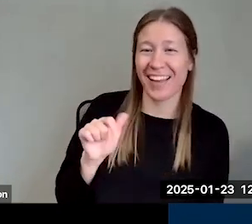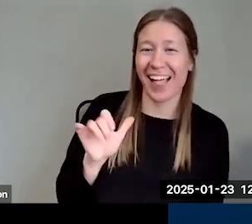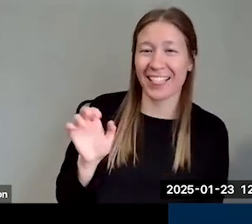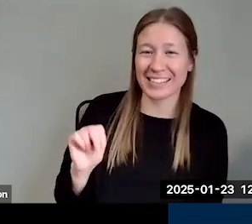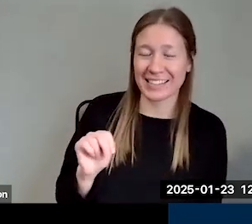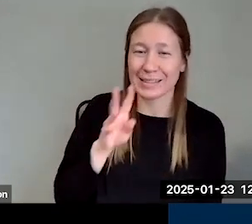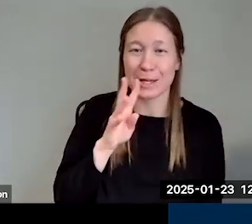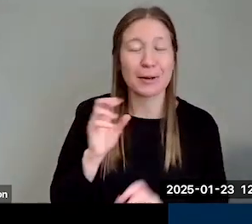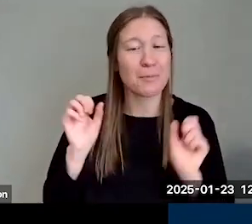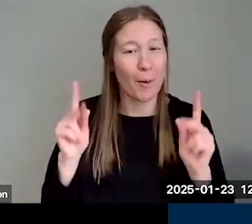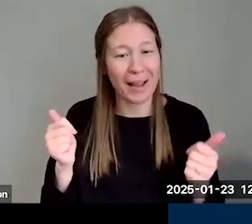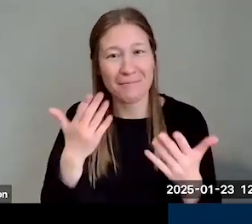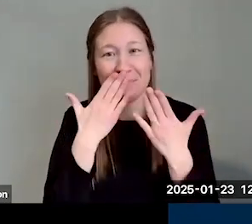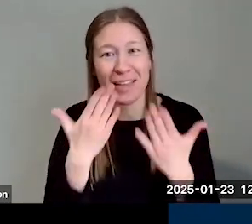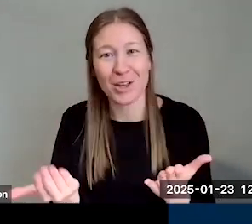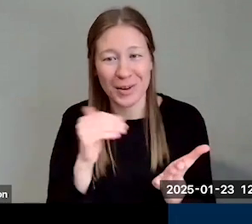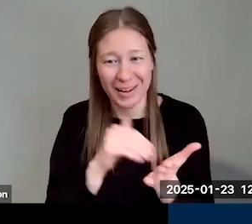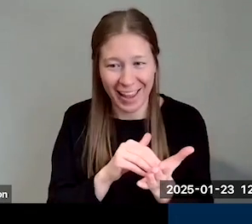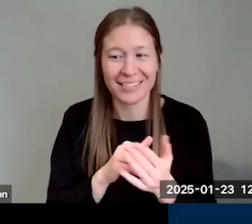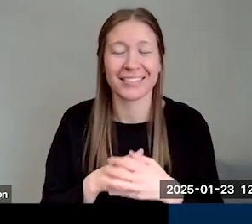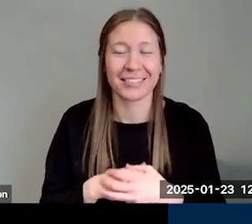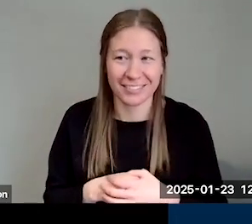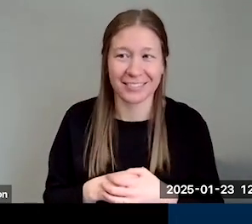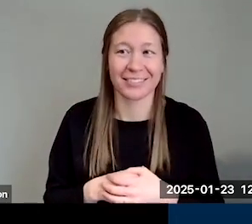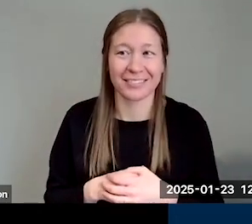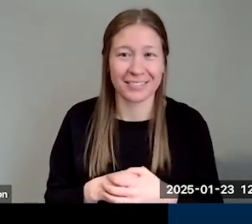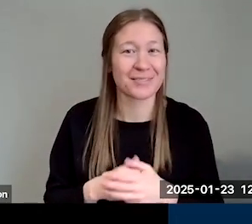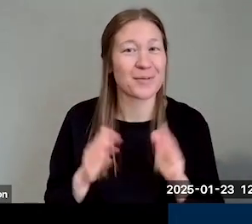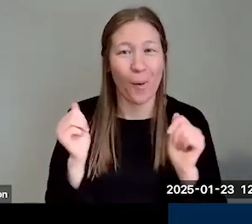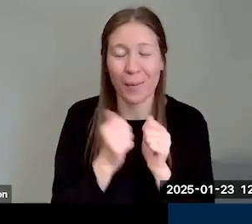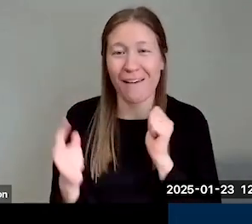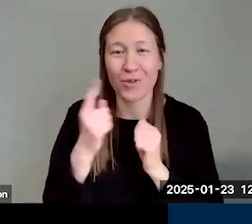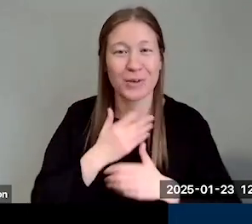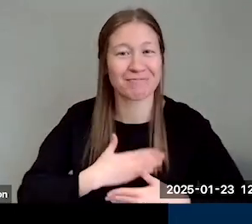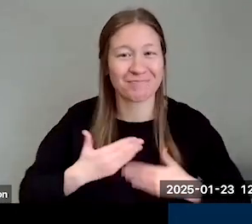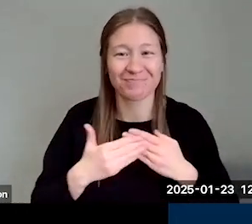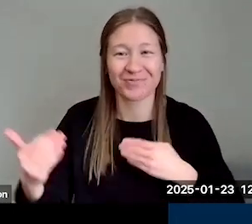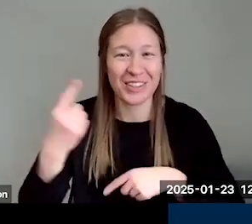With that, I will say thank you again, and I hope everybody enjoys the rest of their day.